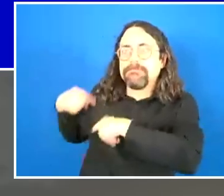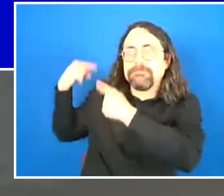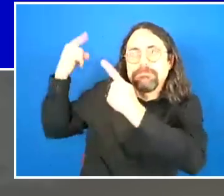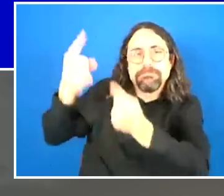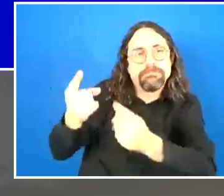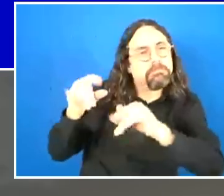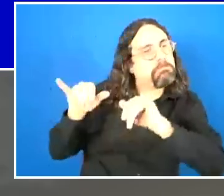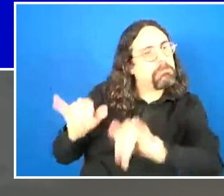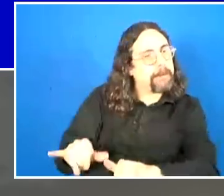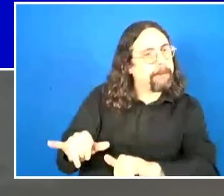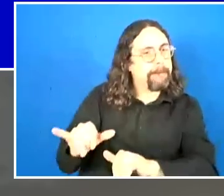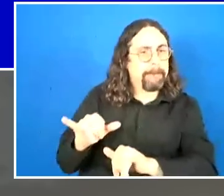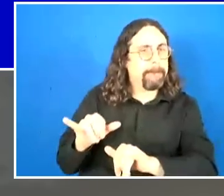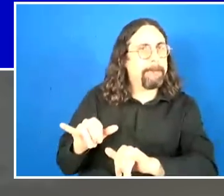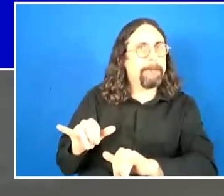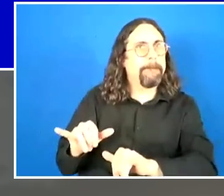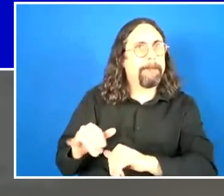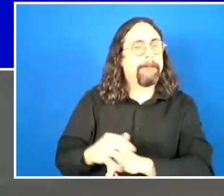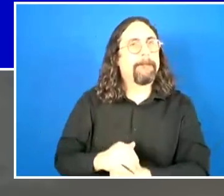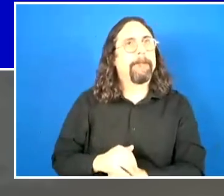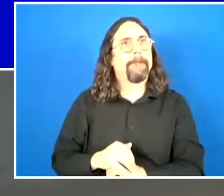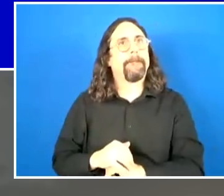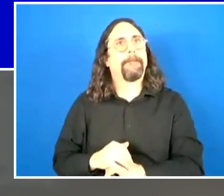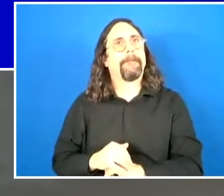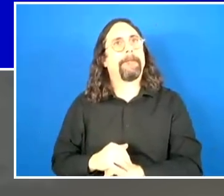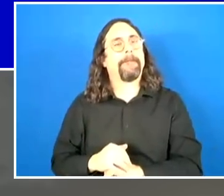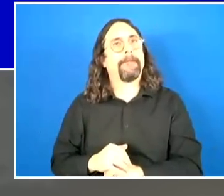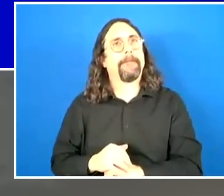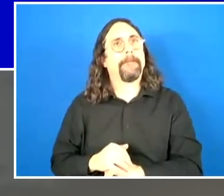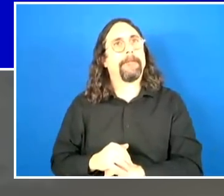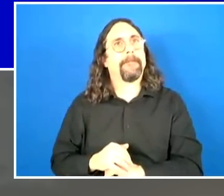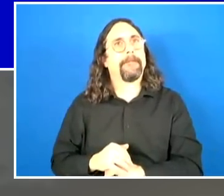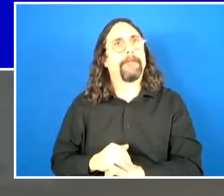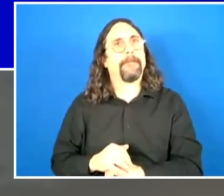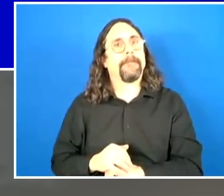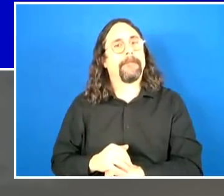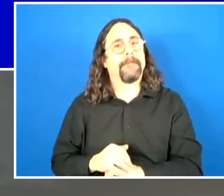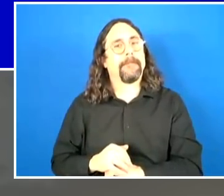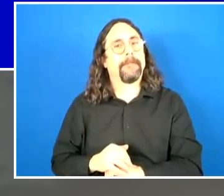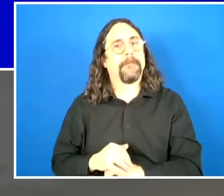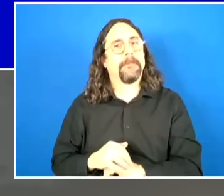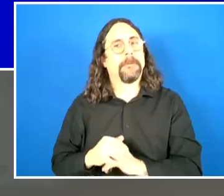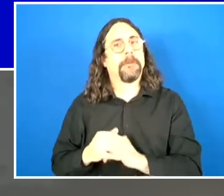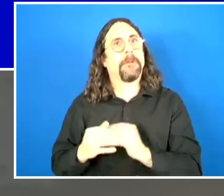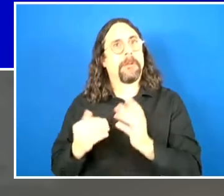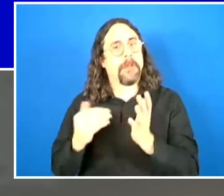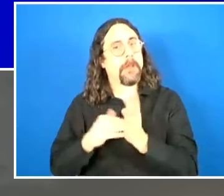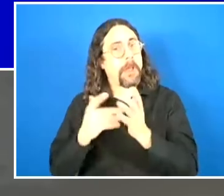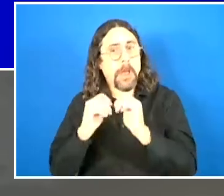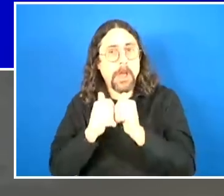THAT WE'VE HAD PREVIOUSLY. SO SAME RANGE OF THINGS YOU'RE GRADED ON, THE WRTEITN